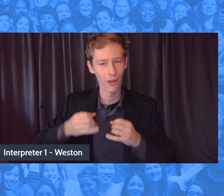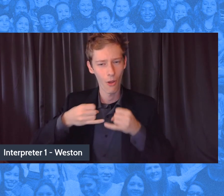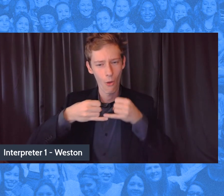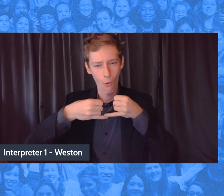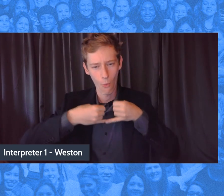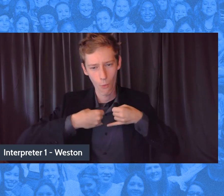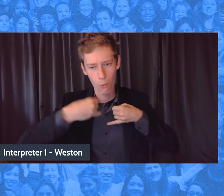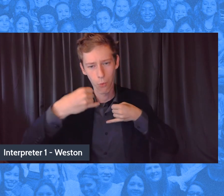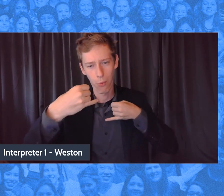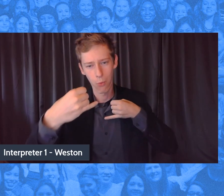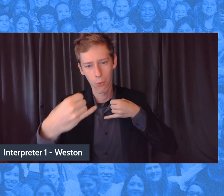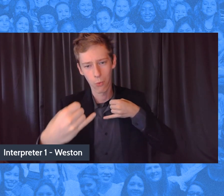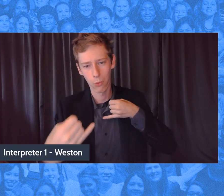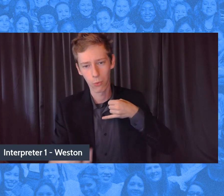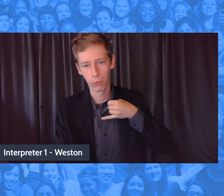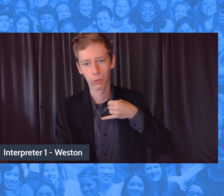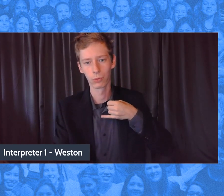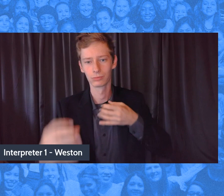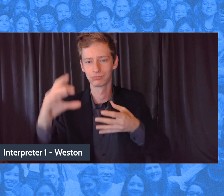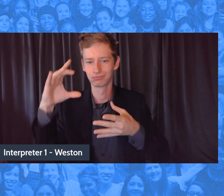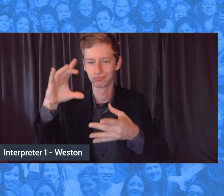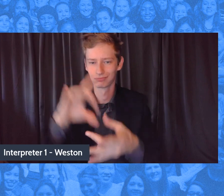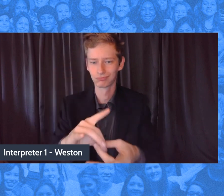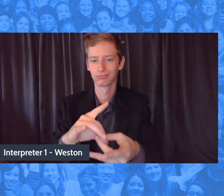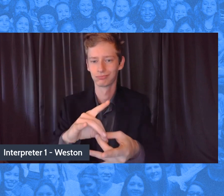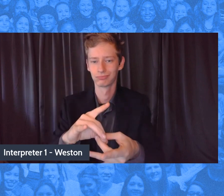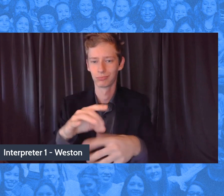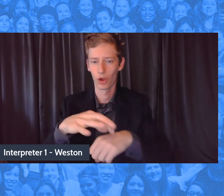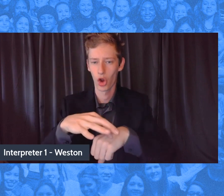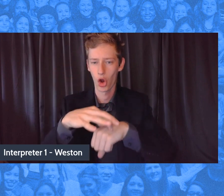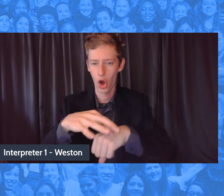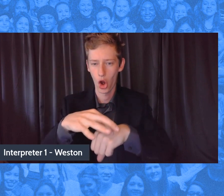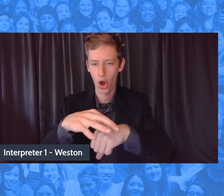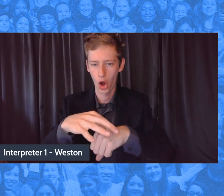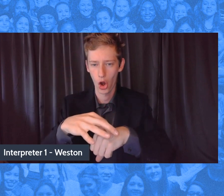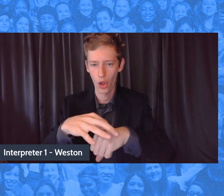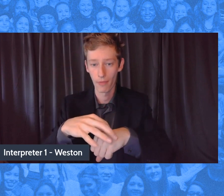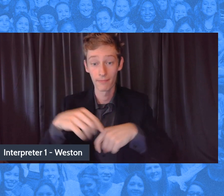And this grounding cord is anchoring you to the seat below,